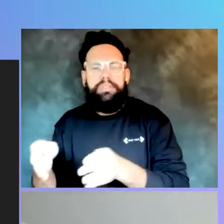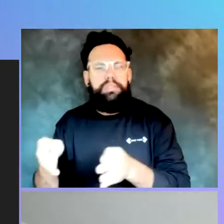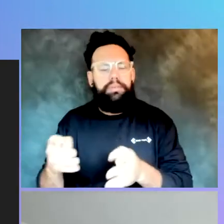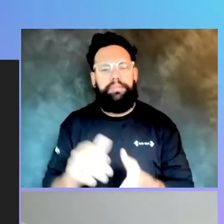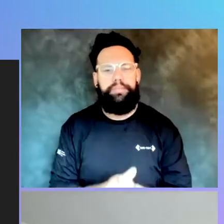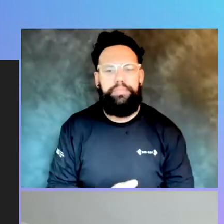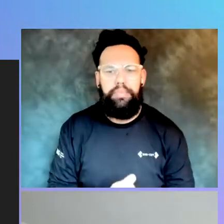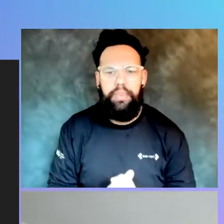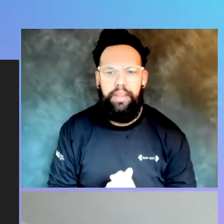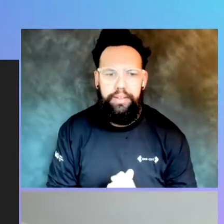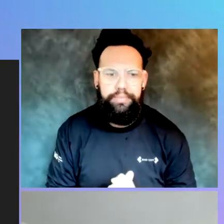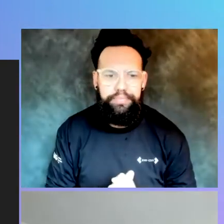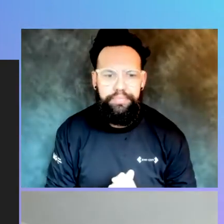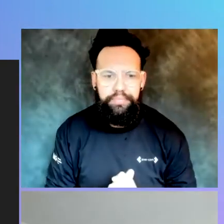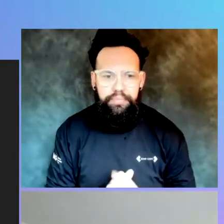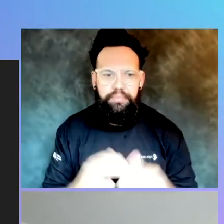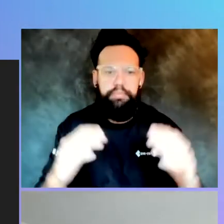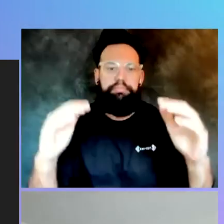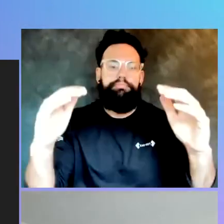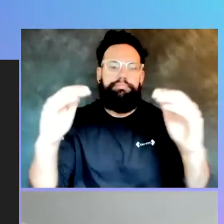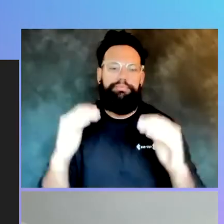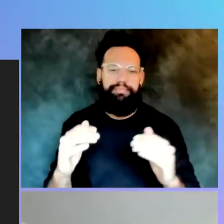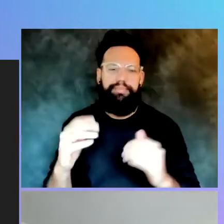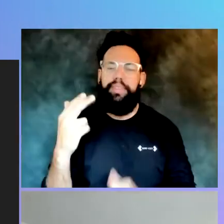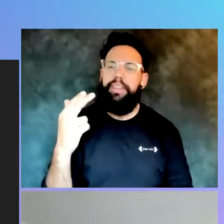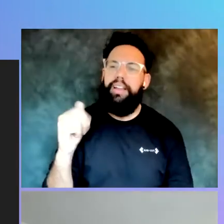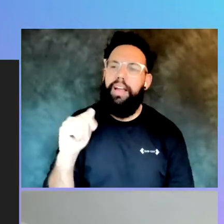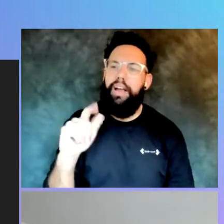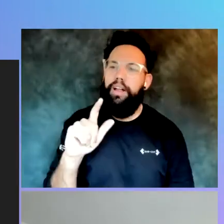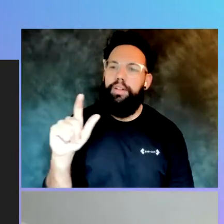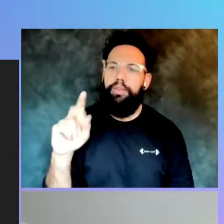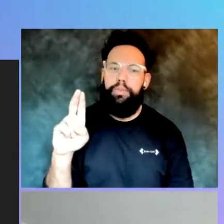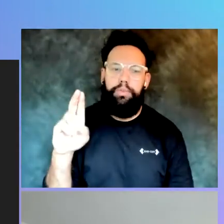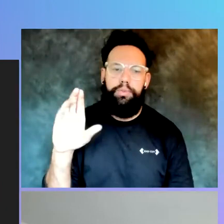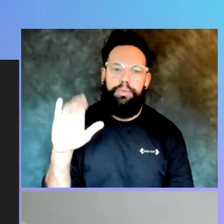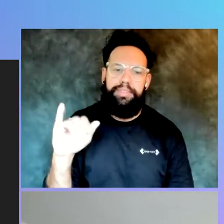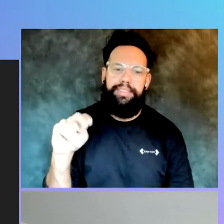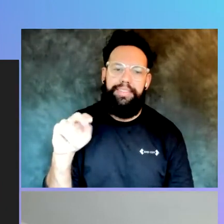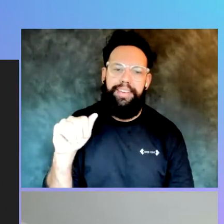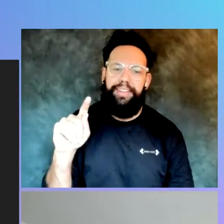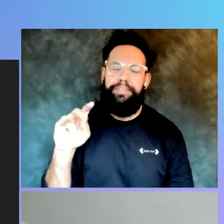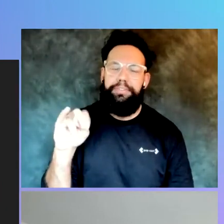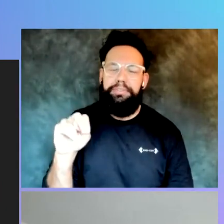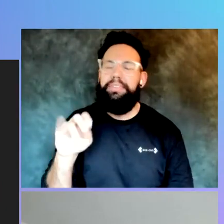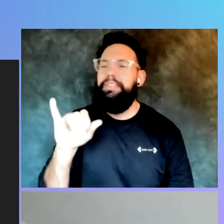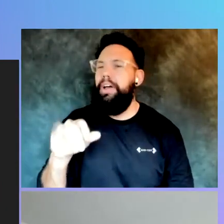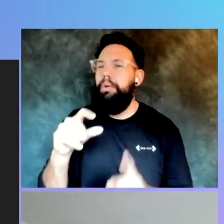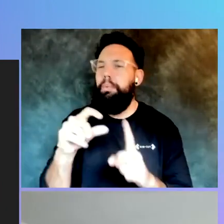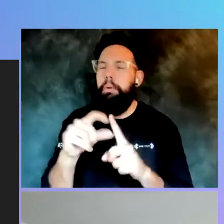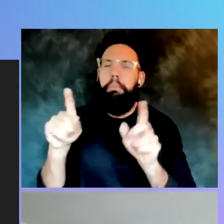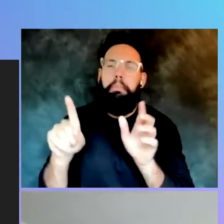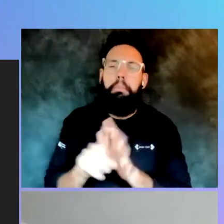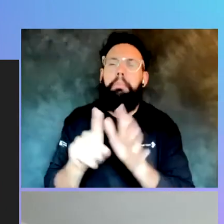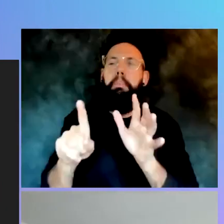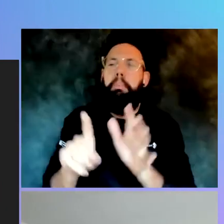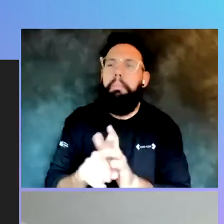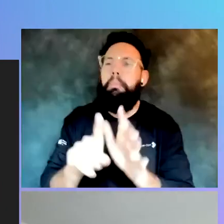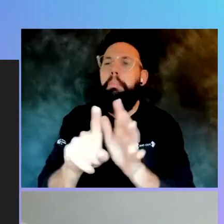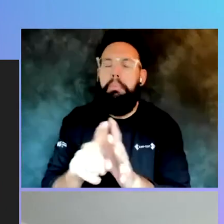floating around in the AI space, if you don't know what it is, it sometimes in large, in large